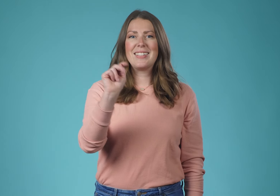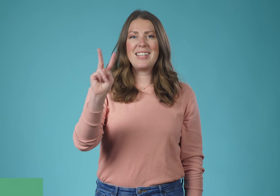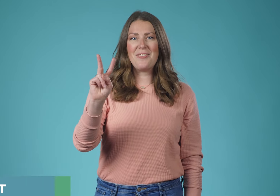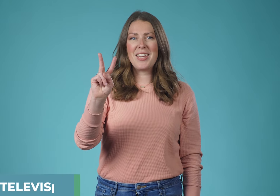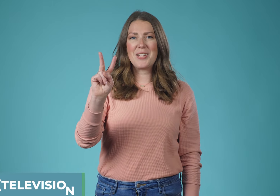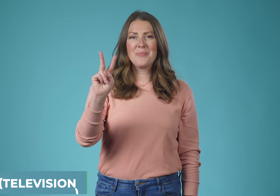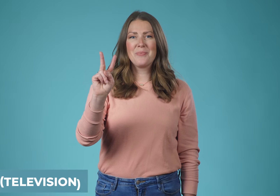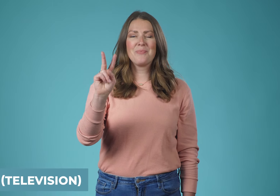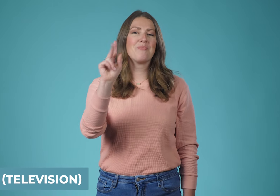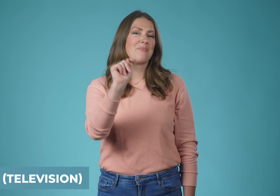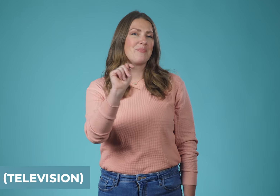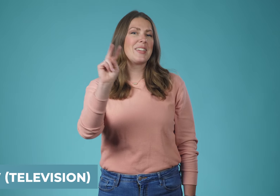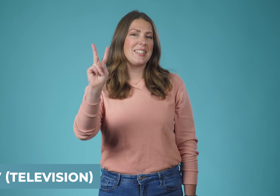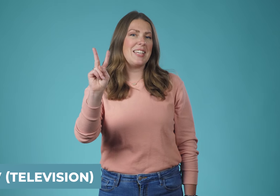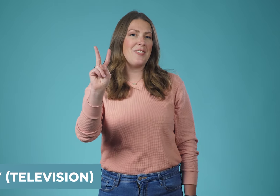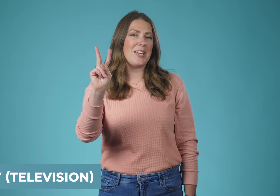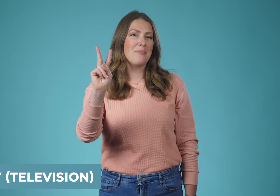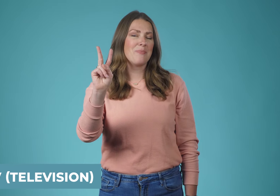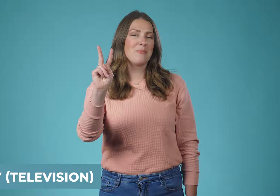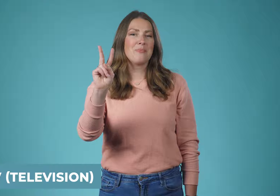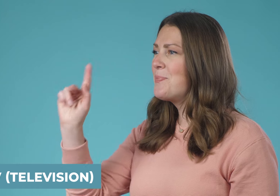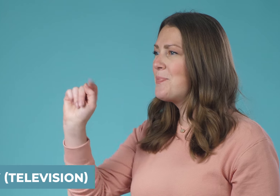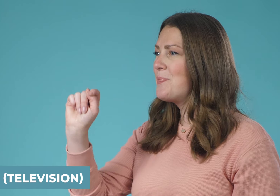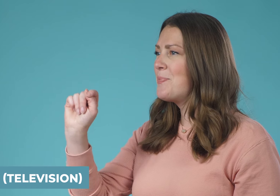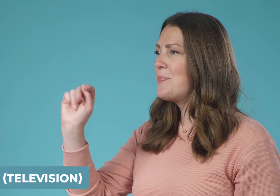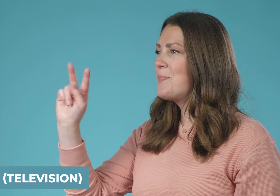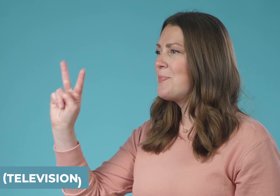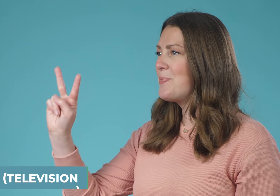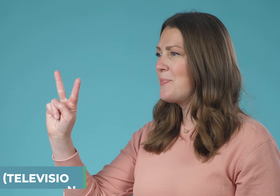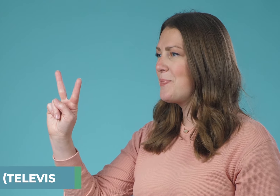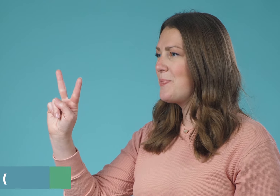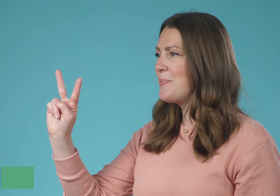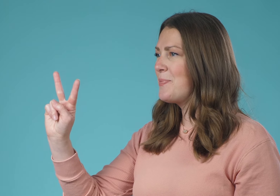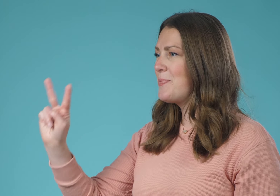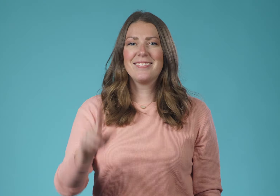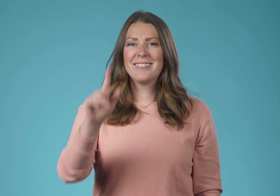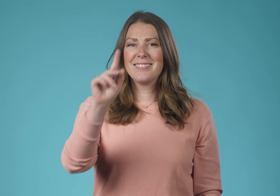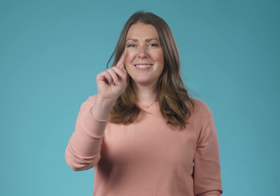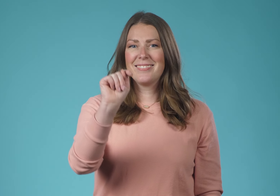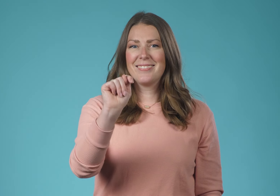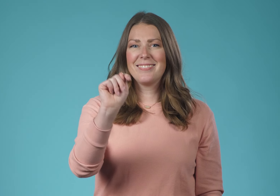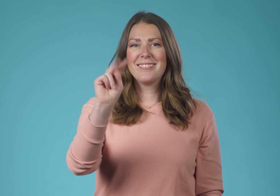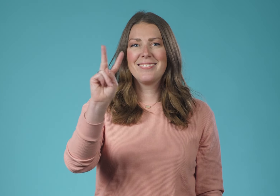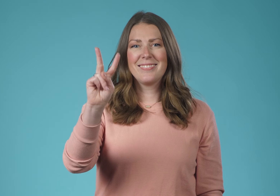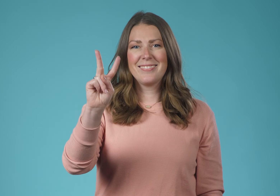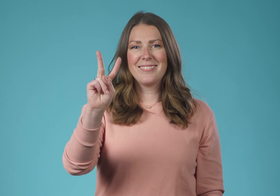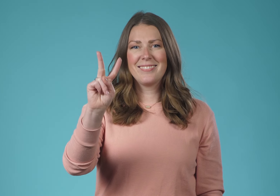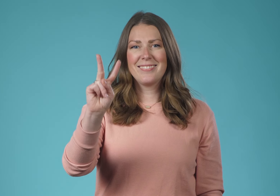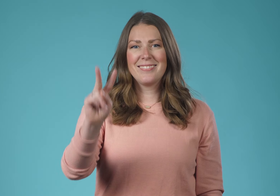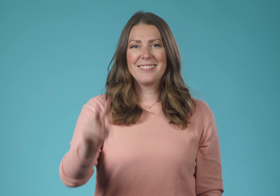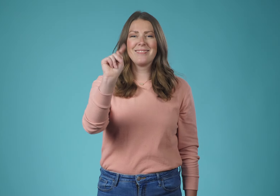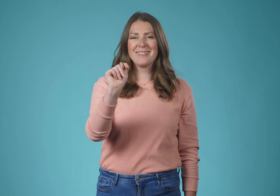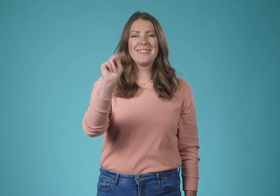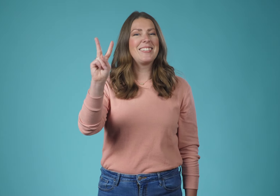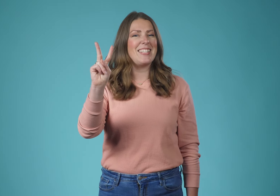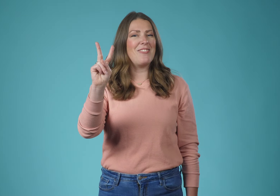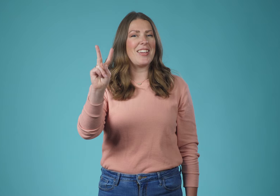TV. TV. You just abbreviate it. T and V for television. TV.